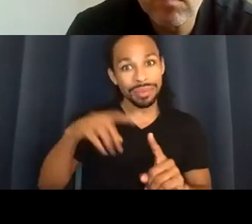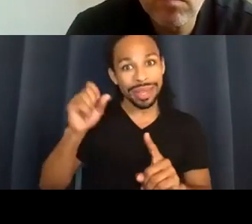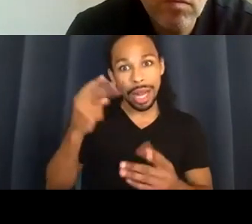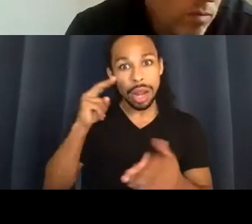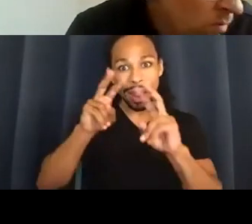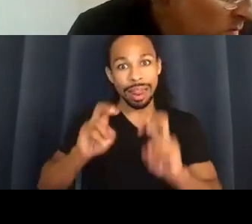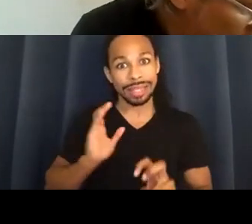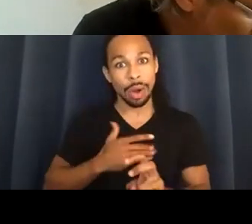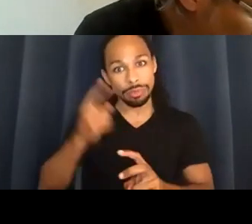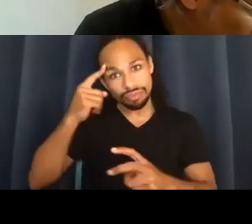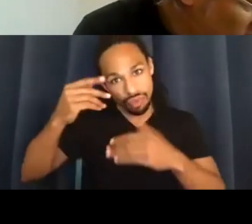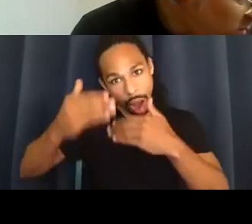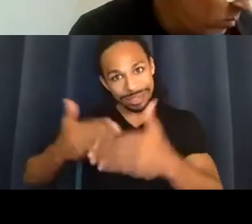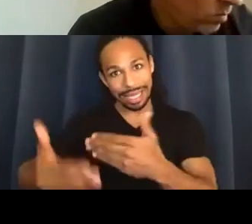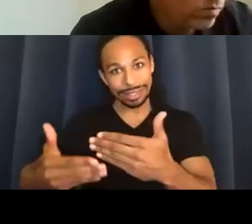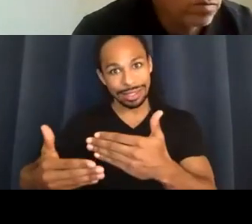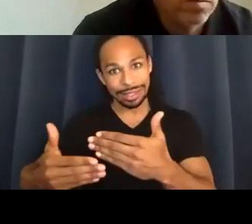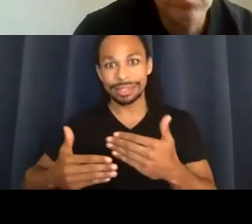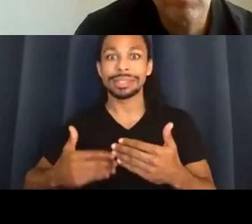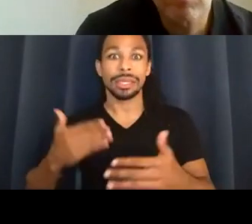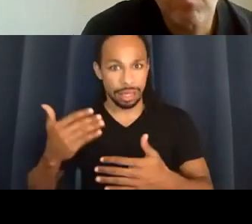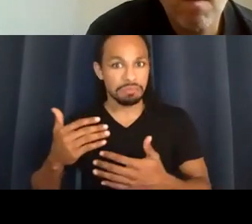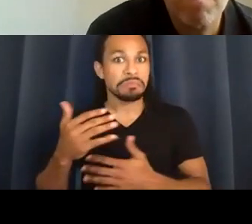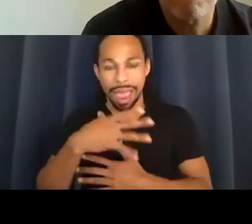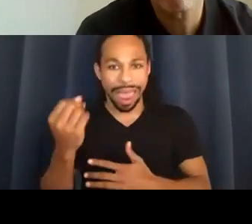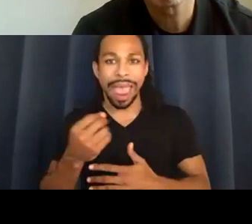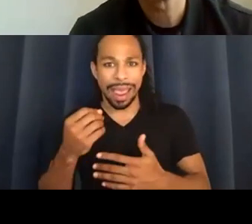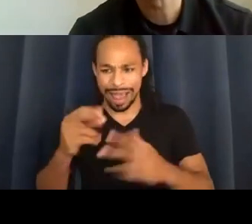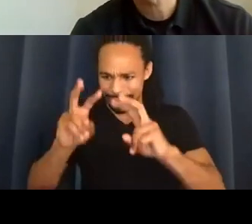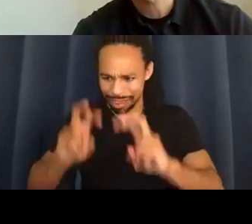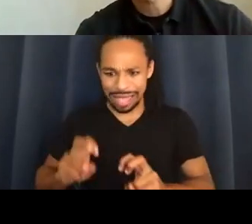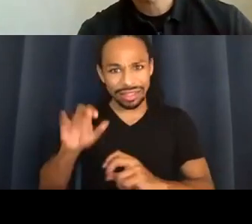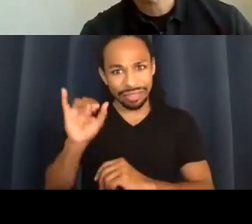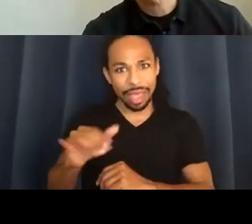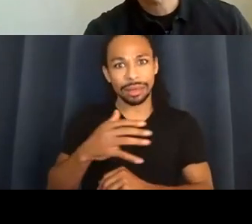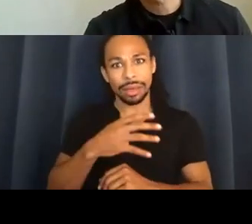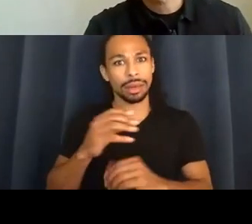the processes to work in partnership with our field to keep the work happening.